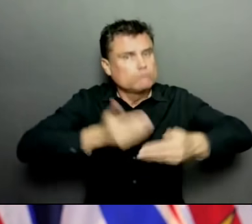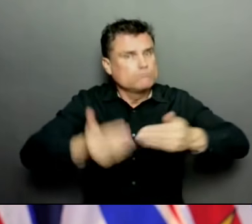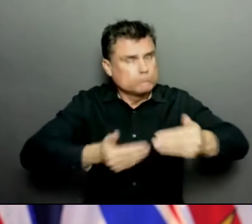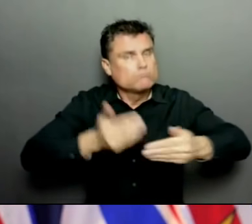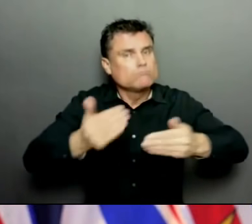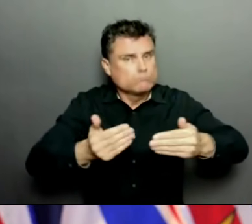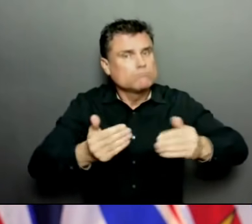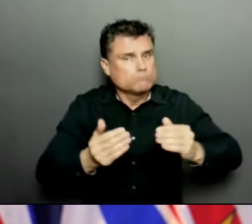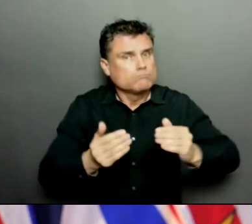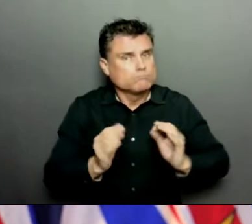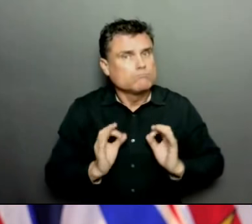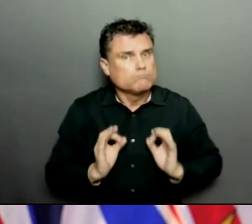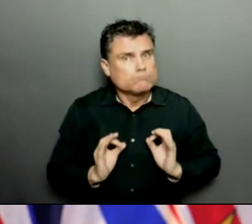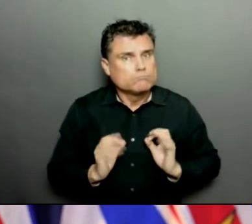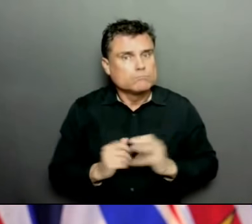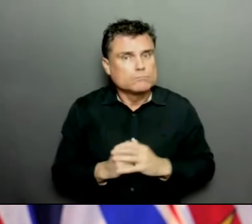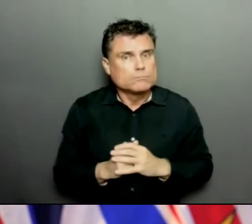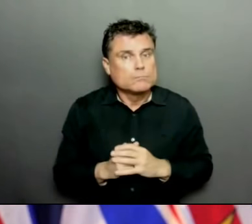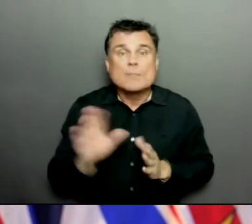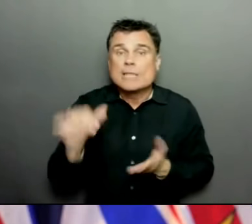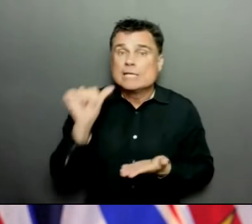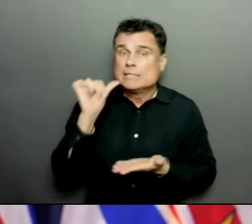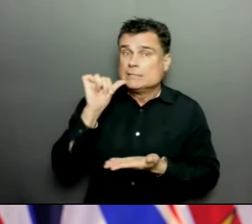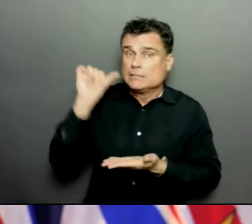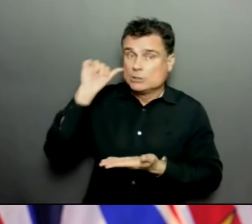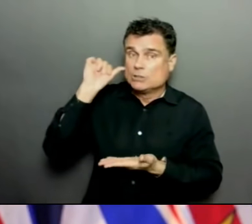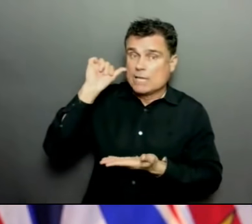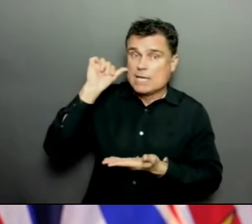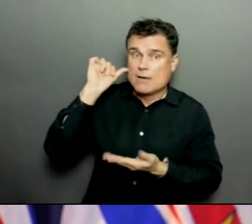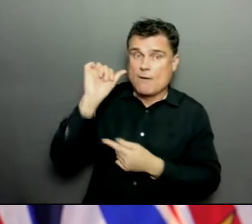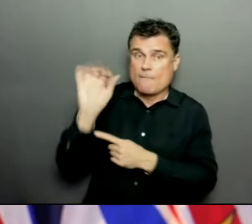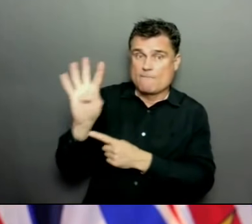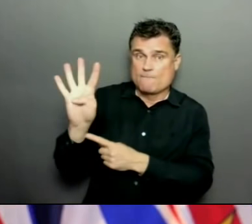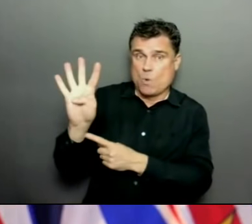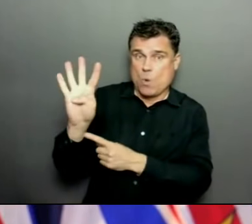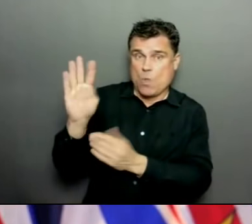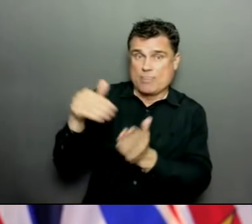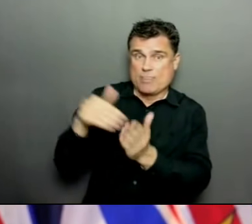We had yesterday, for example, 4641 emergency room visits , significantly below what we would have